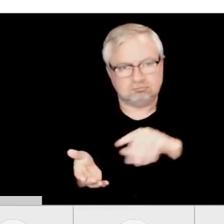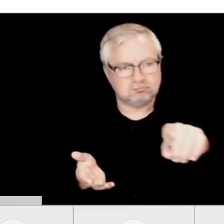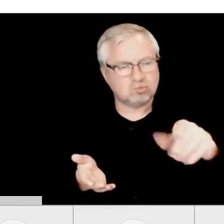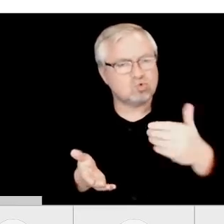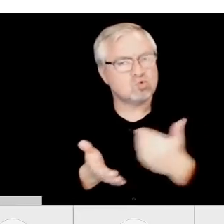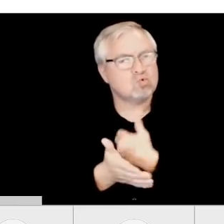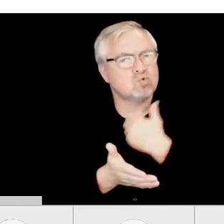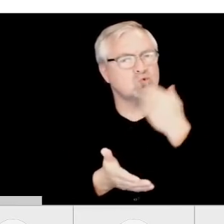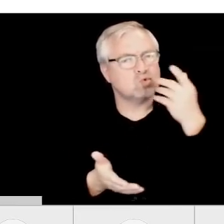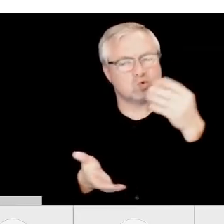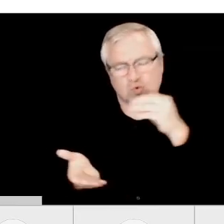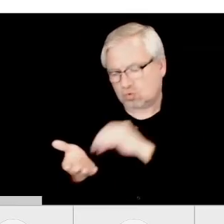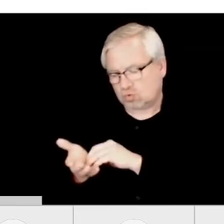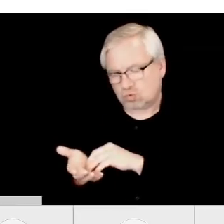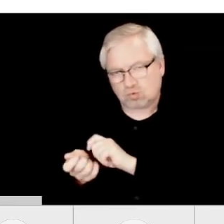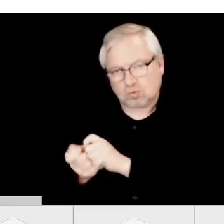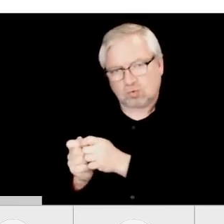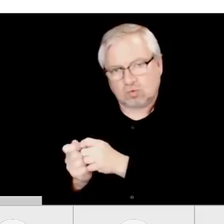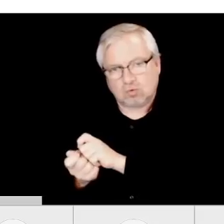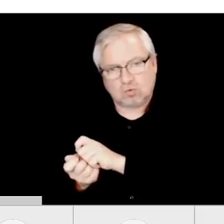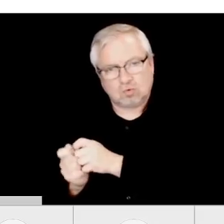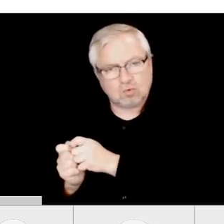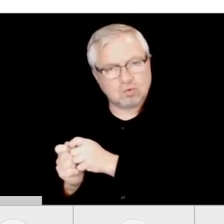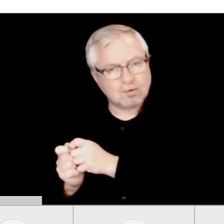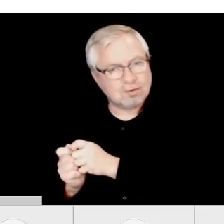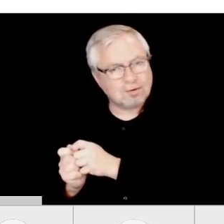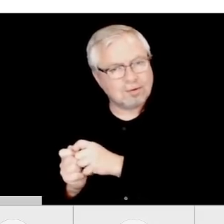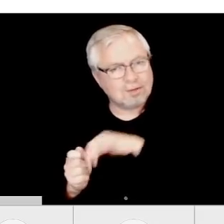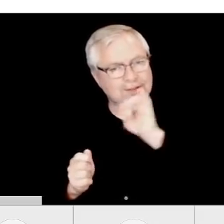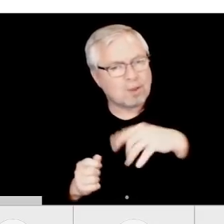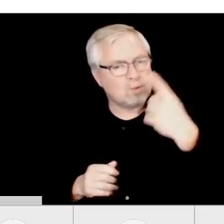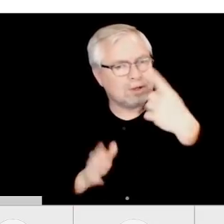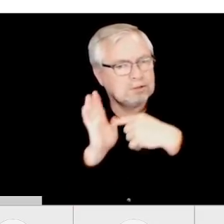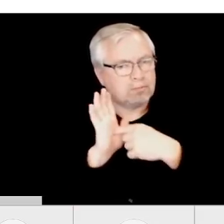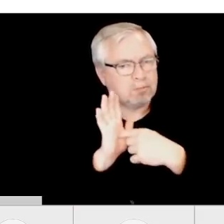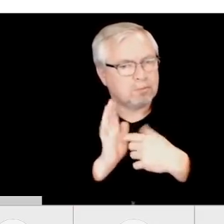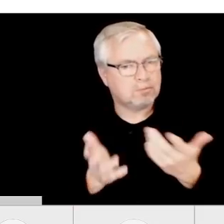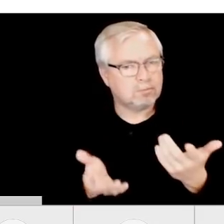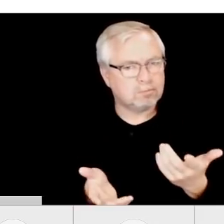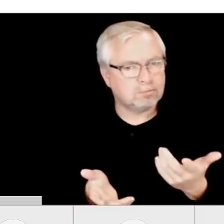model in. But again, that could be an example of something that the model is never going